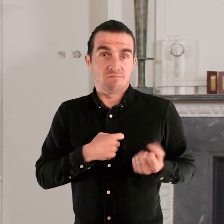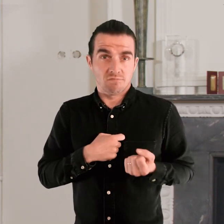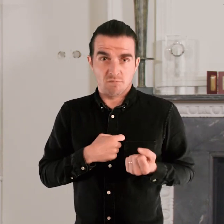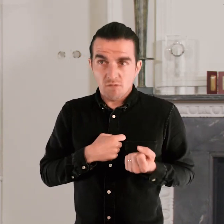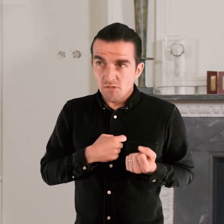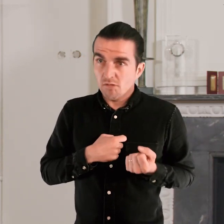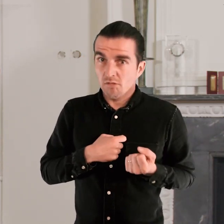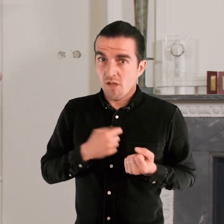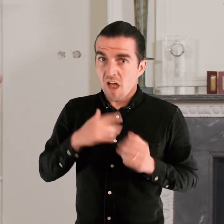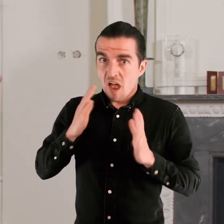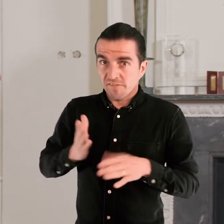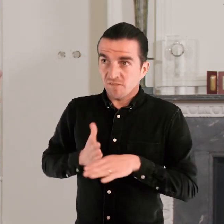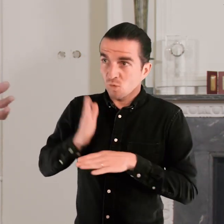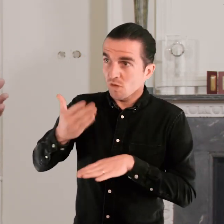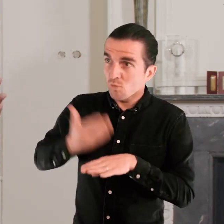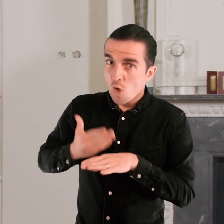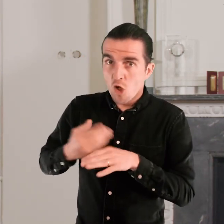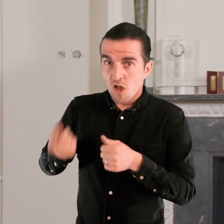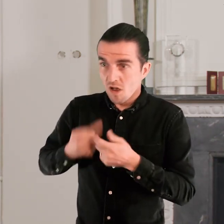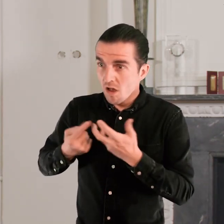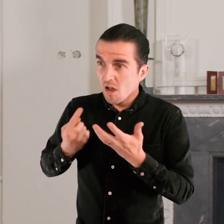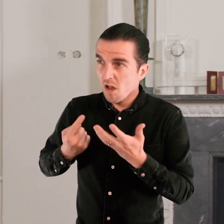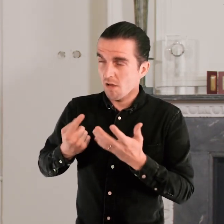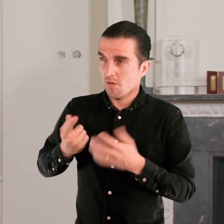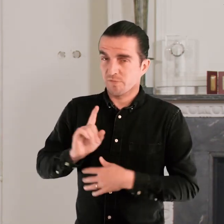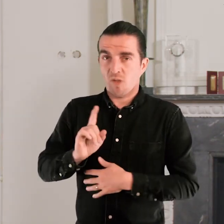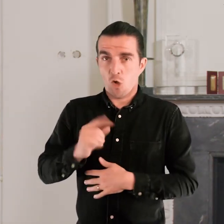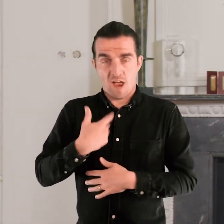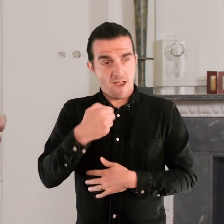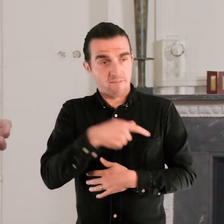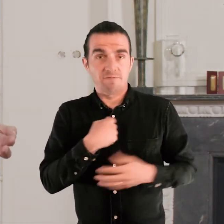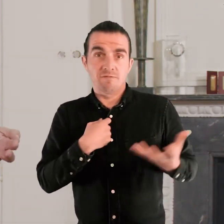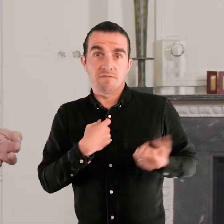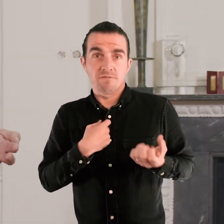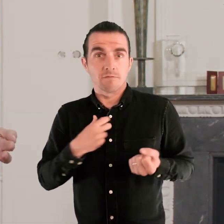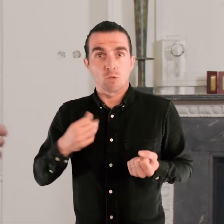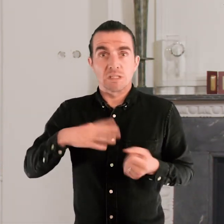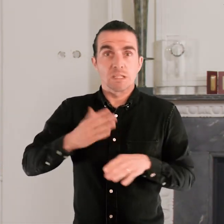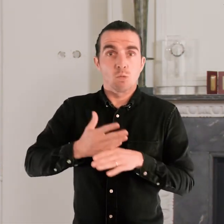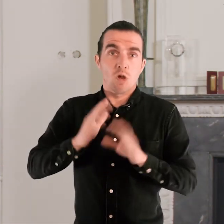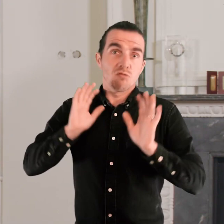if they know that they’re going to get an income anyway without work, whether they’re in work or out of work?